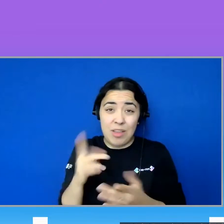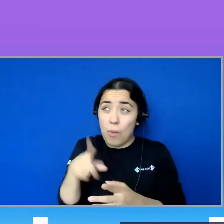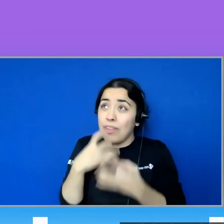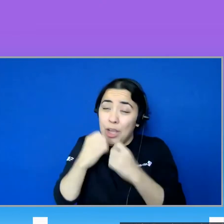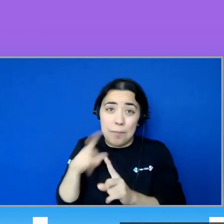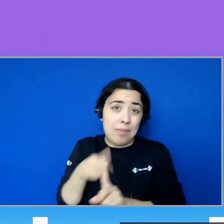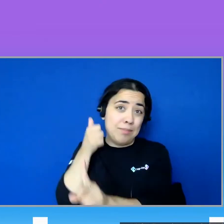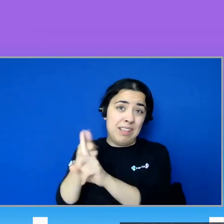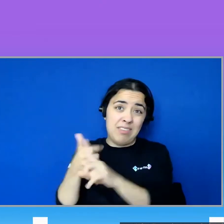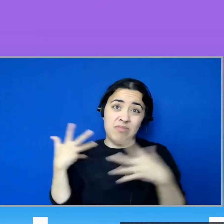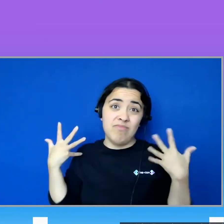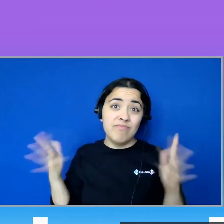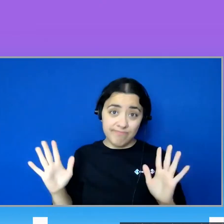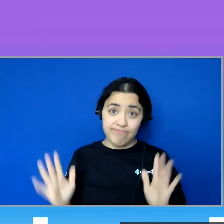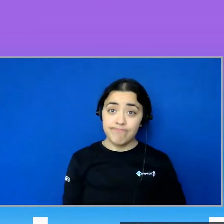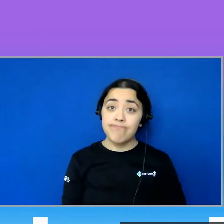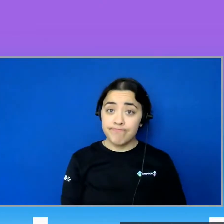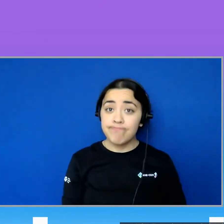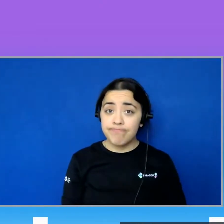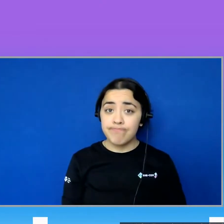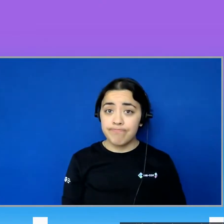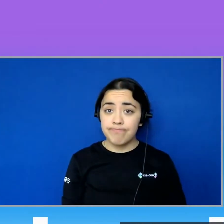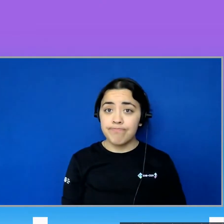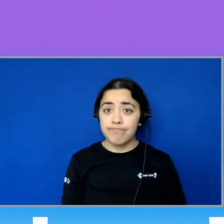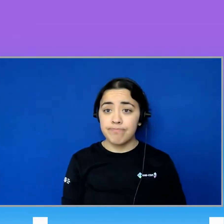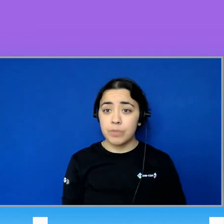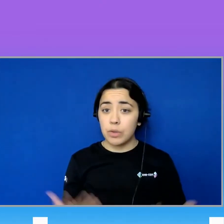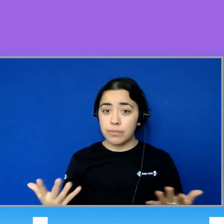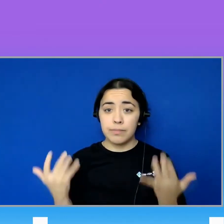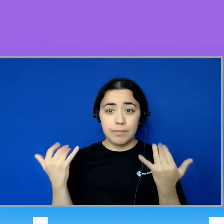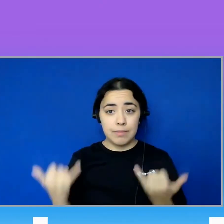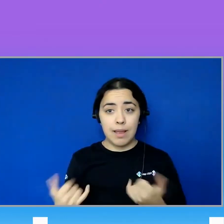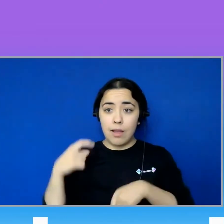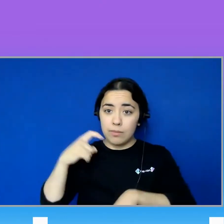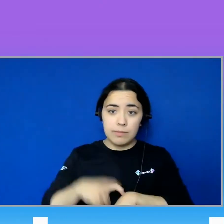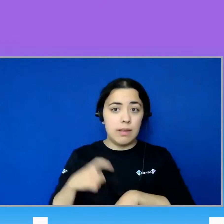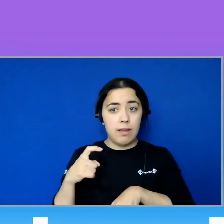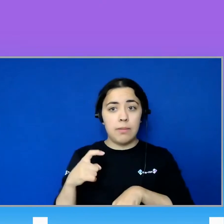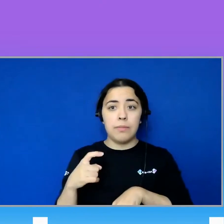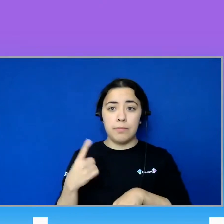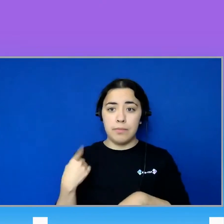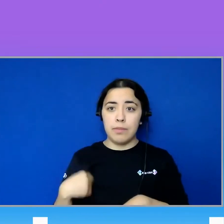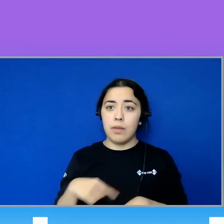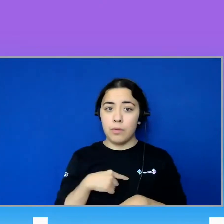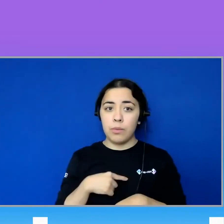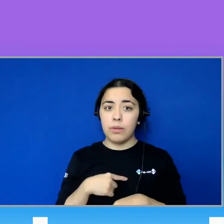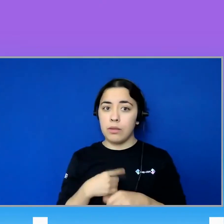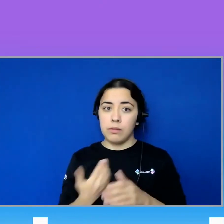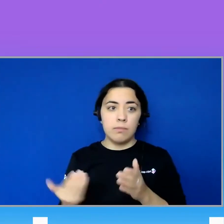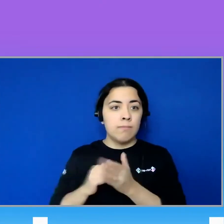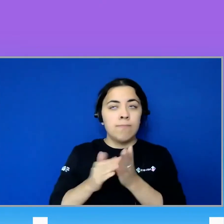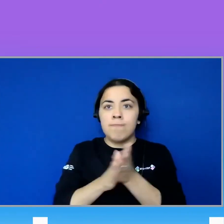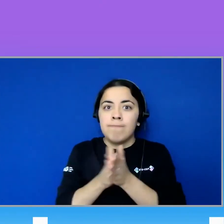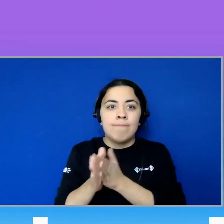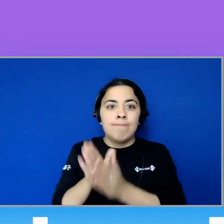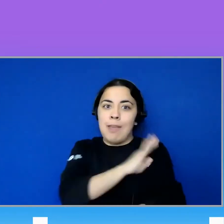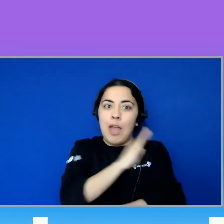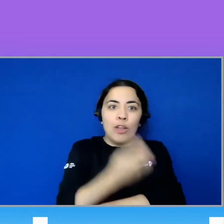but themselves. And so it's time